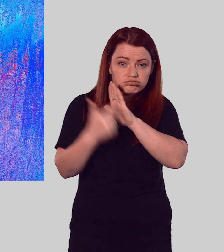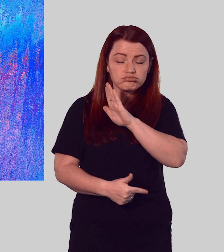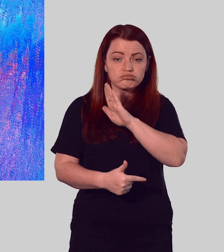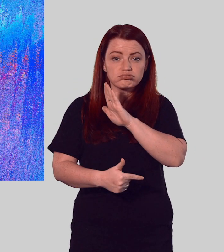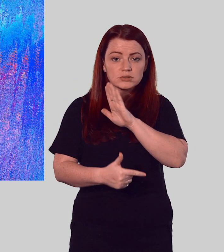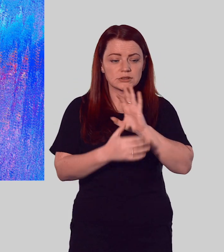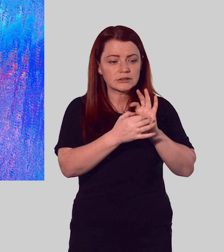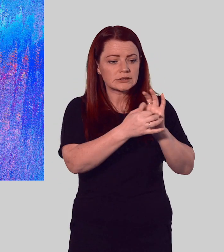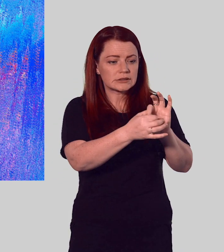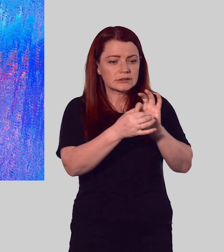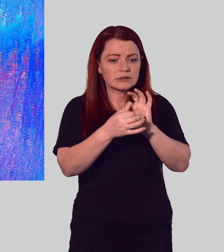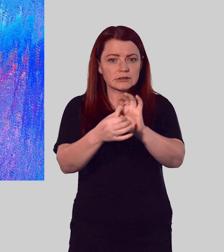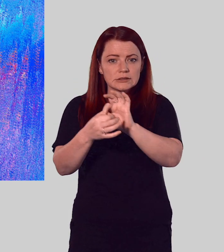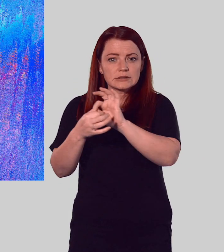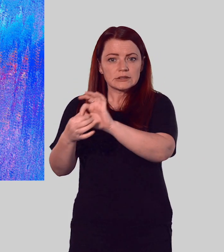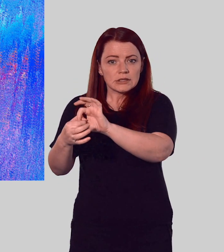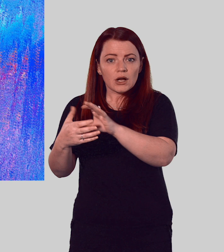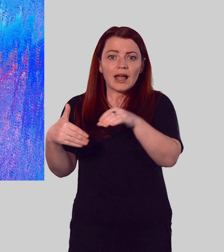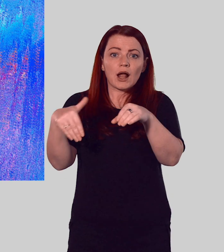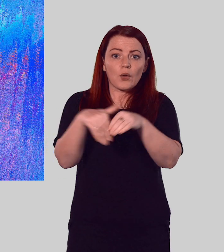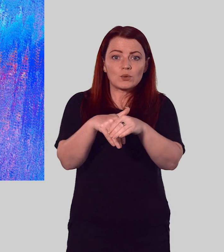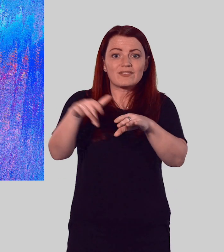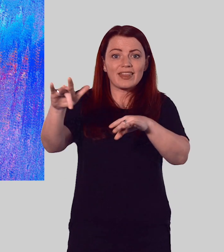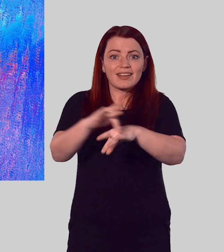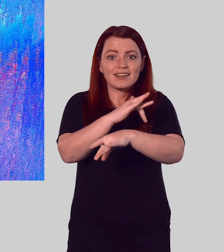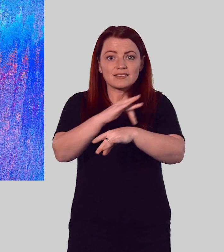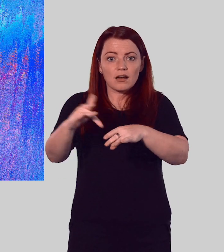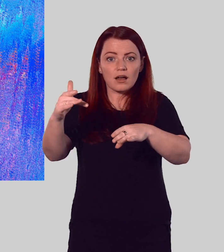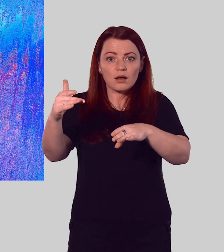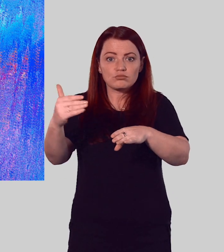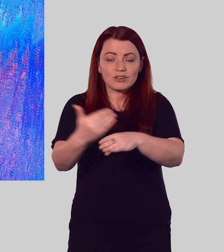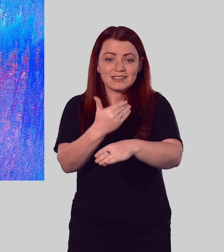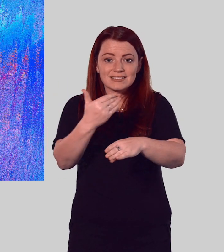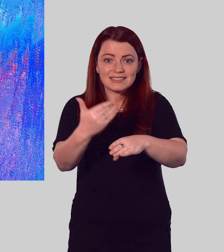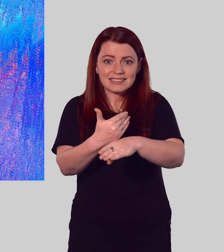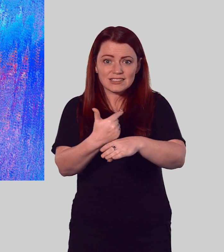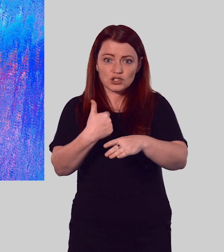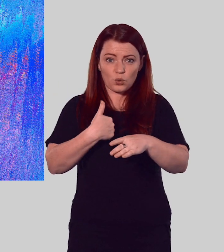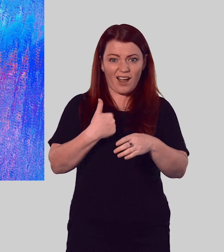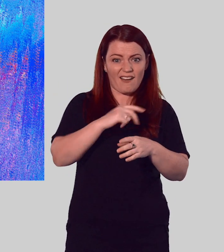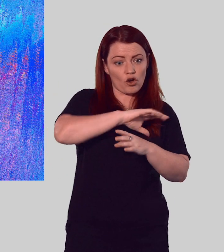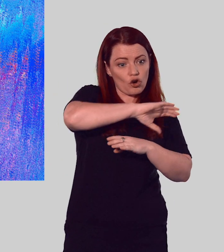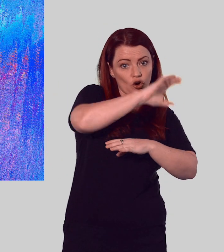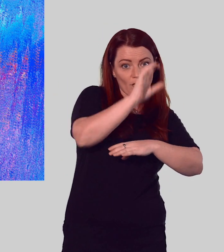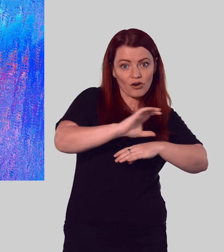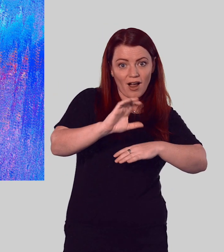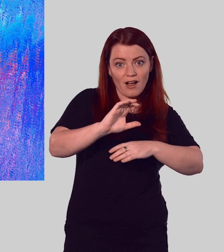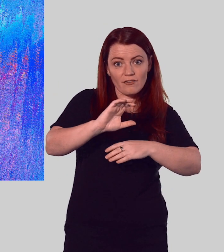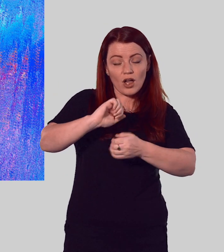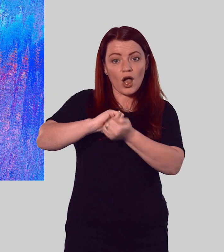the inclusive theatre practice so I've choreographed and co-directed work for